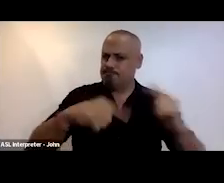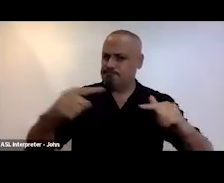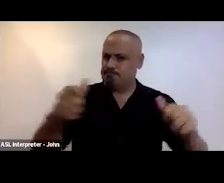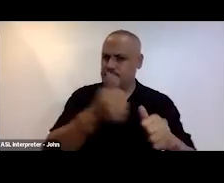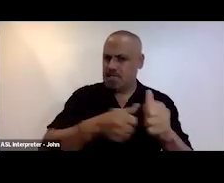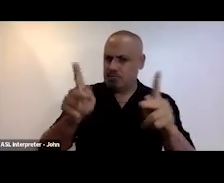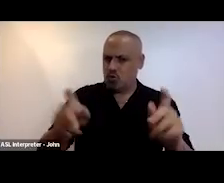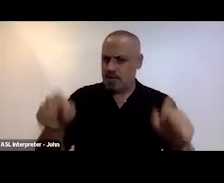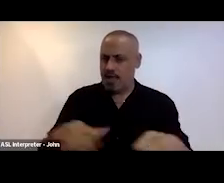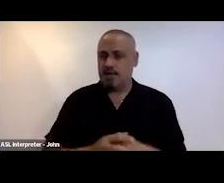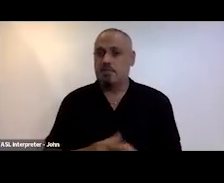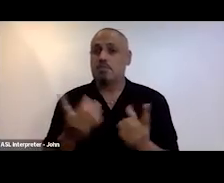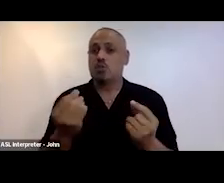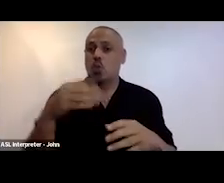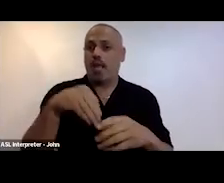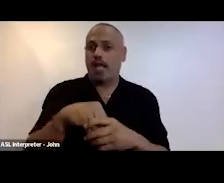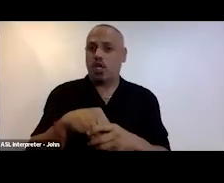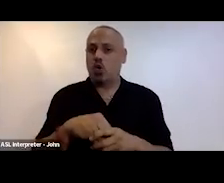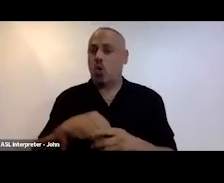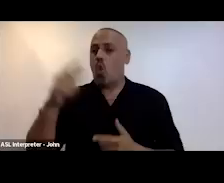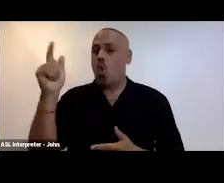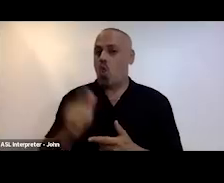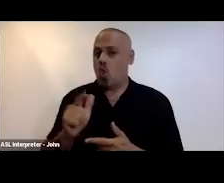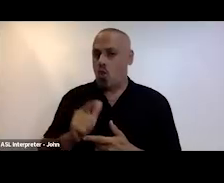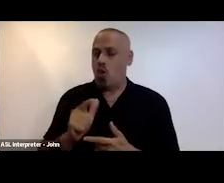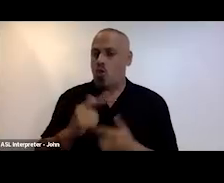but they do include low or depressed mood